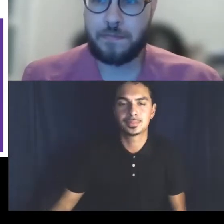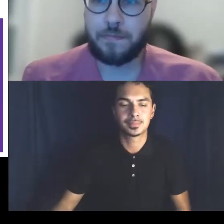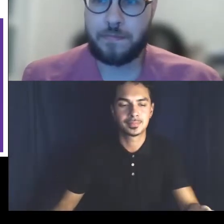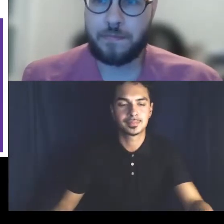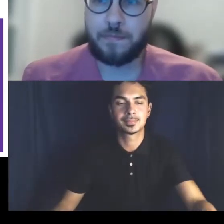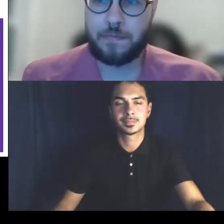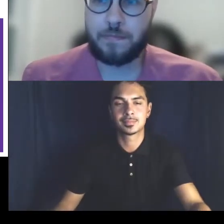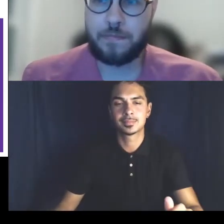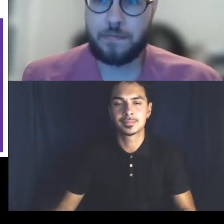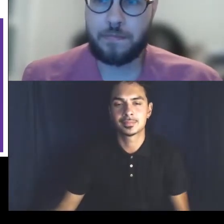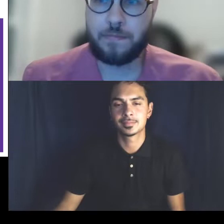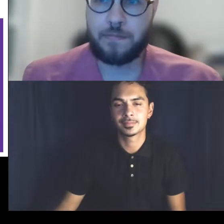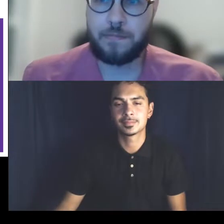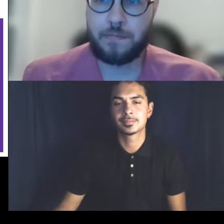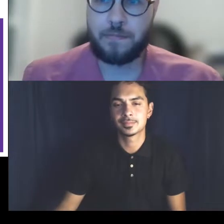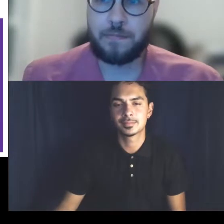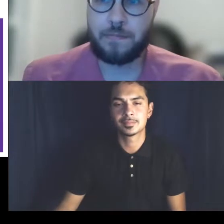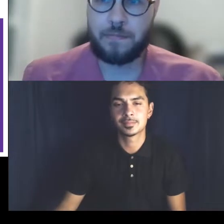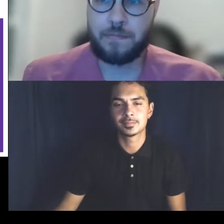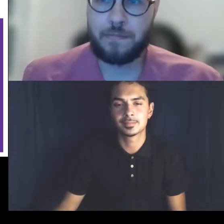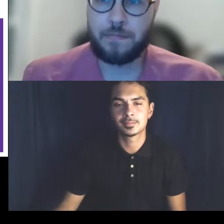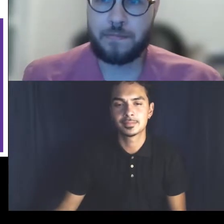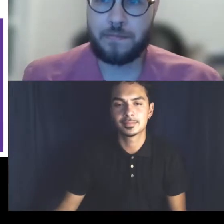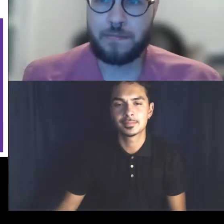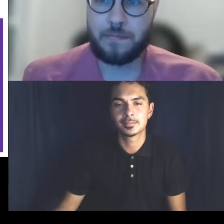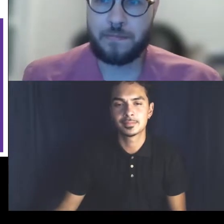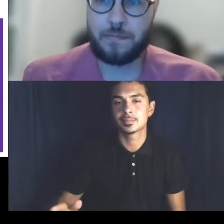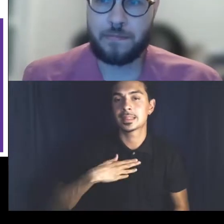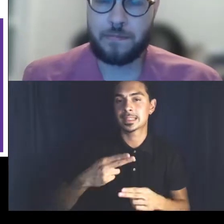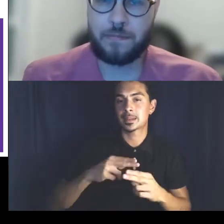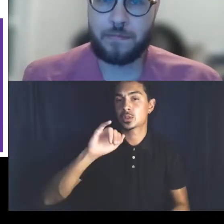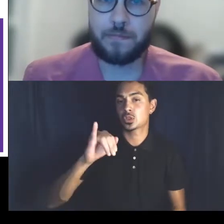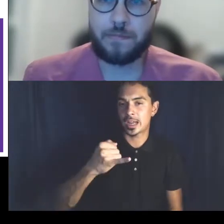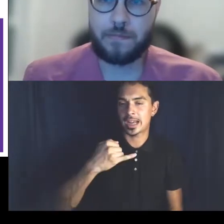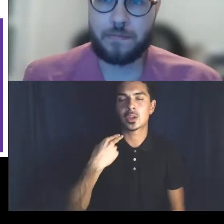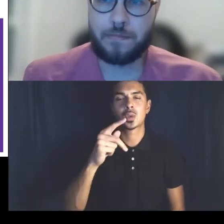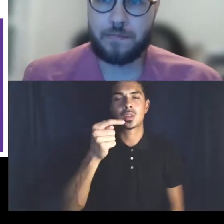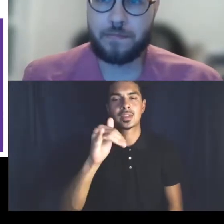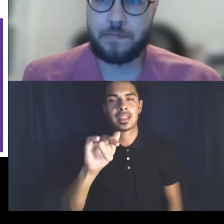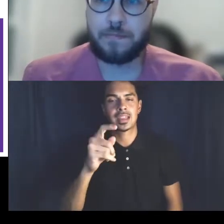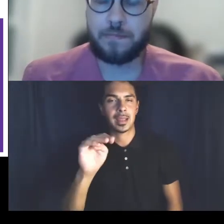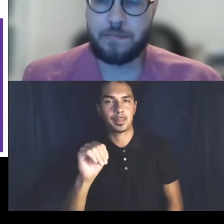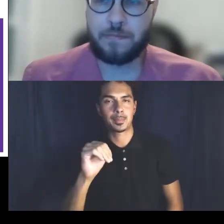I use they/them pronouns. I currently in my day job coordinate trans health service